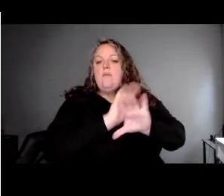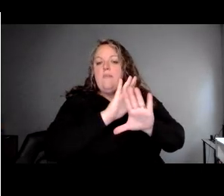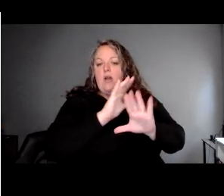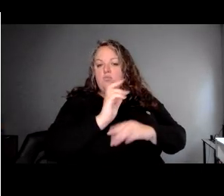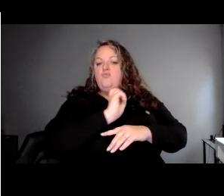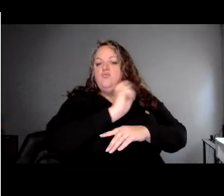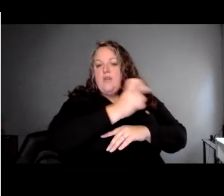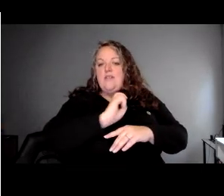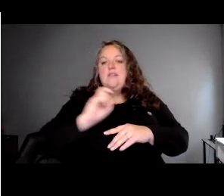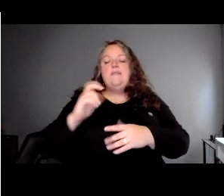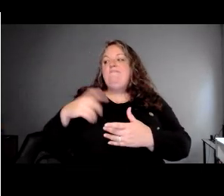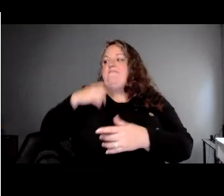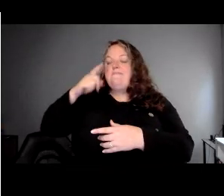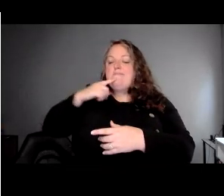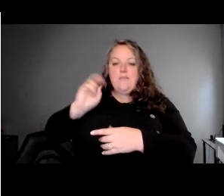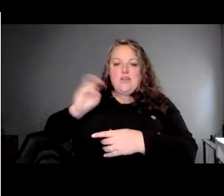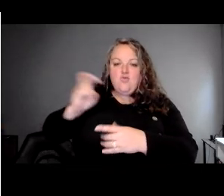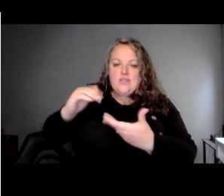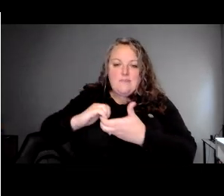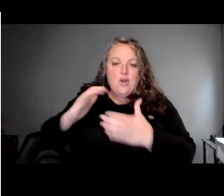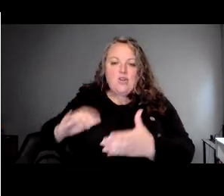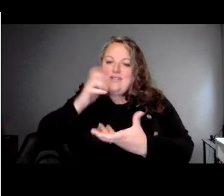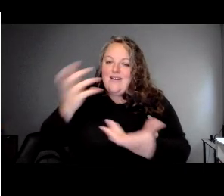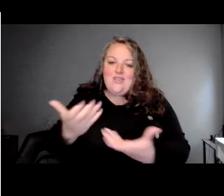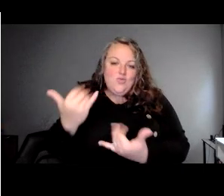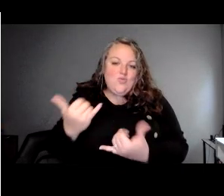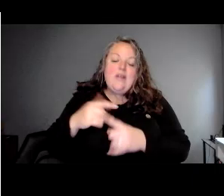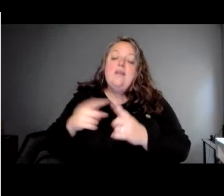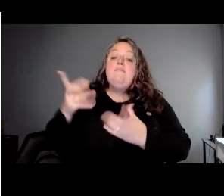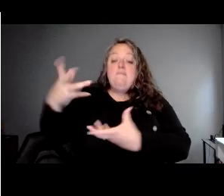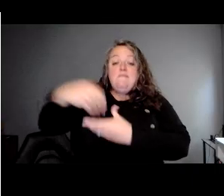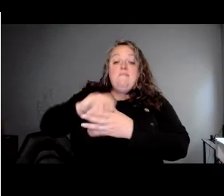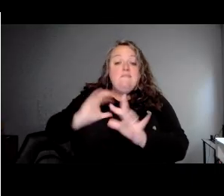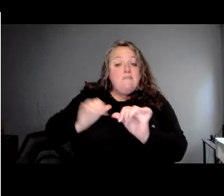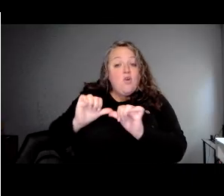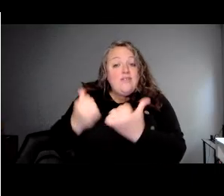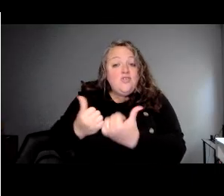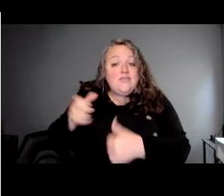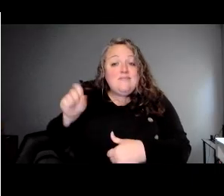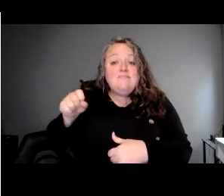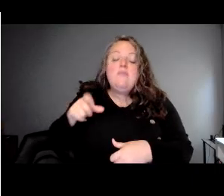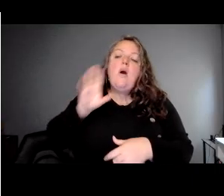not here today, but um they're a part of our agency and uh we'll see if we can make progress